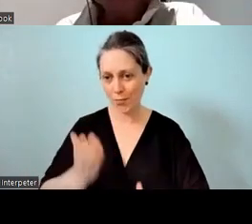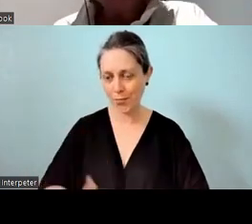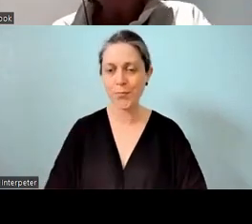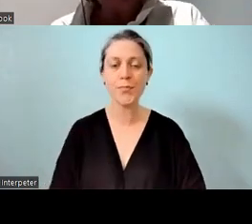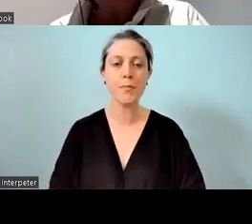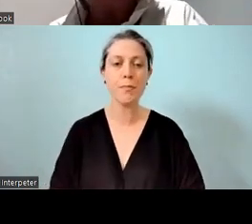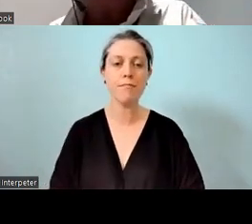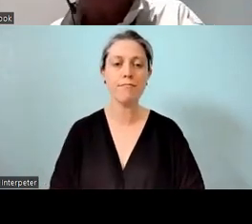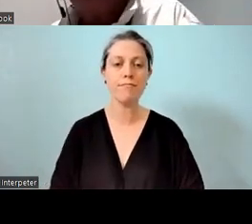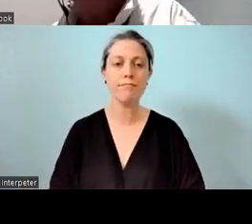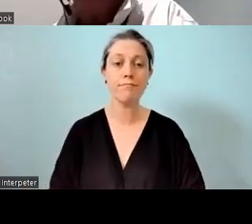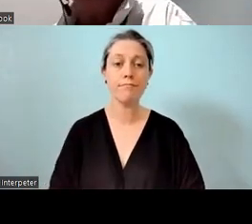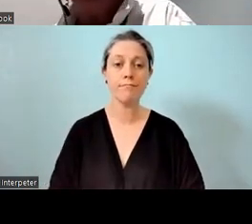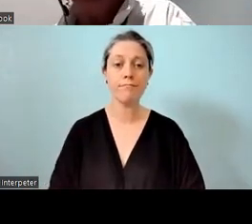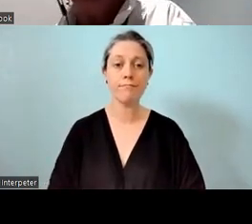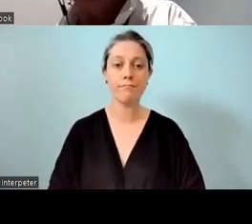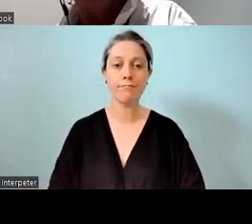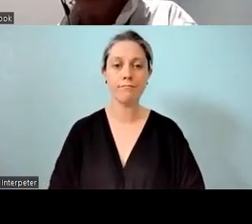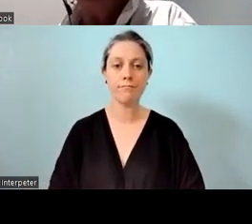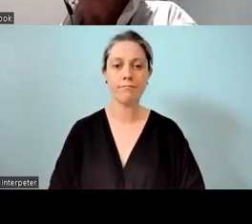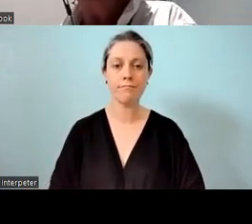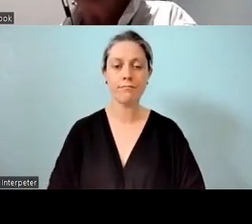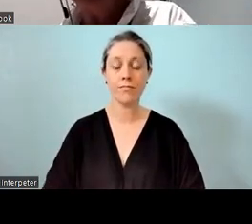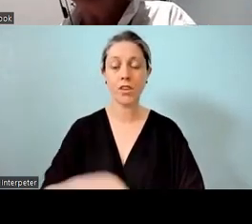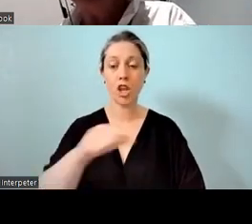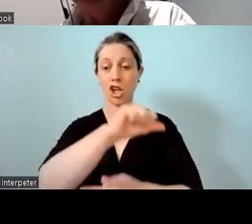Coming around as we talk about Mātairea is around the progressions.